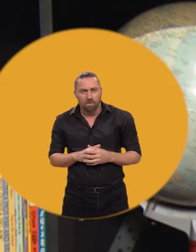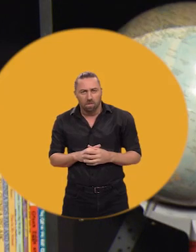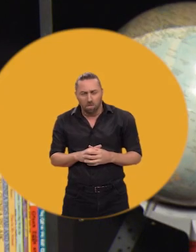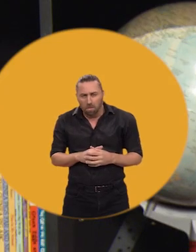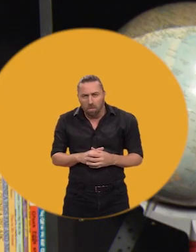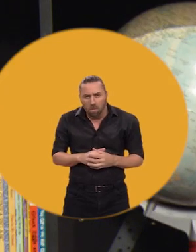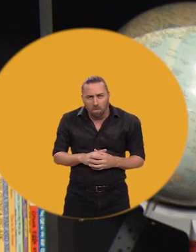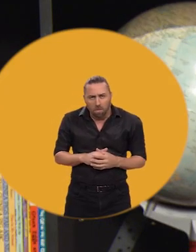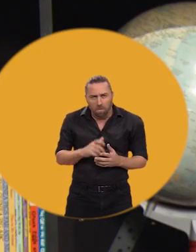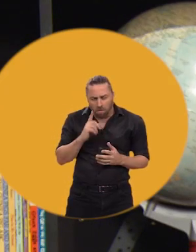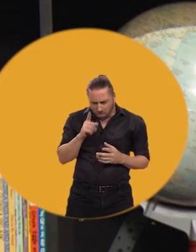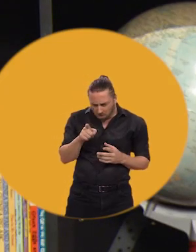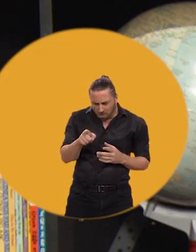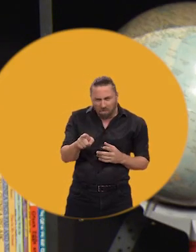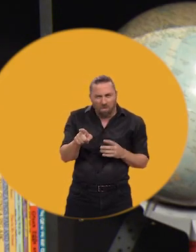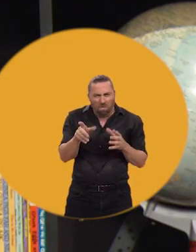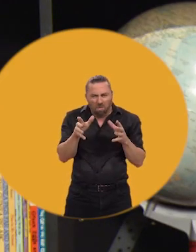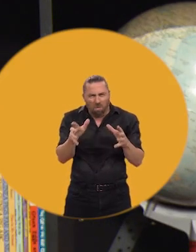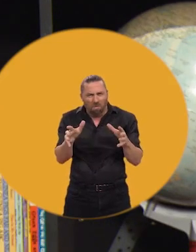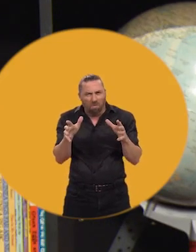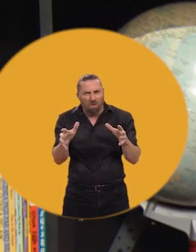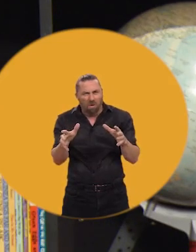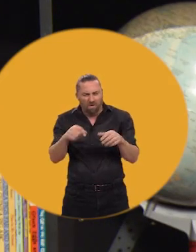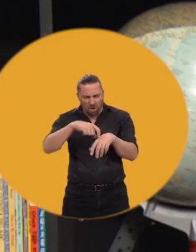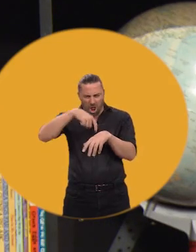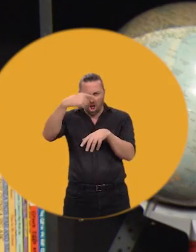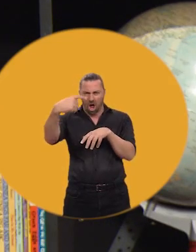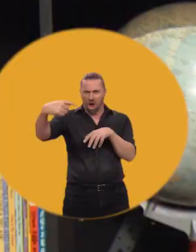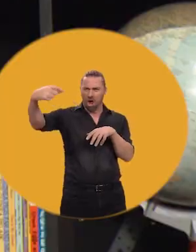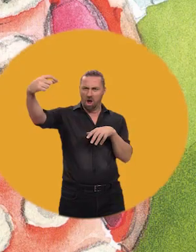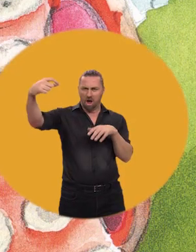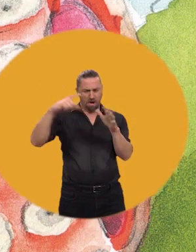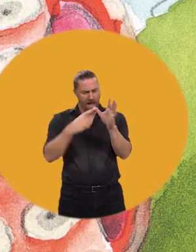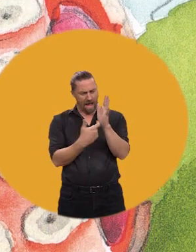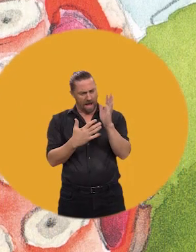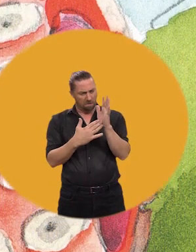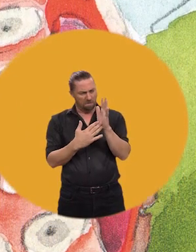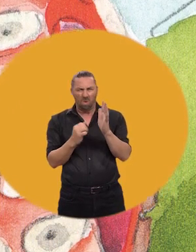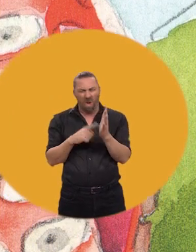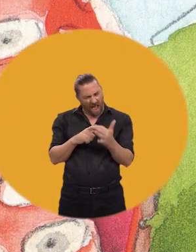Its body is very strange, long curly arms, or are they legs?